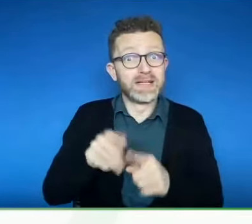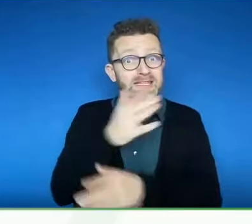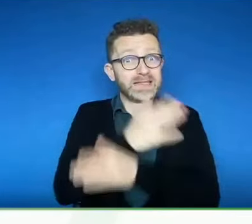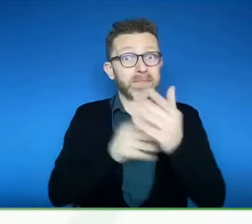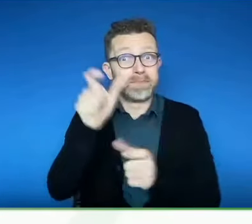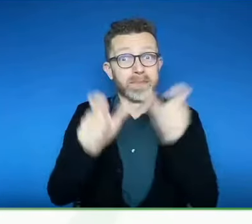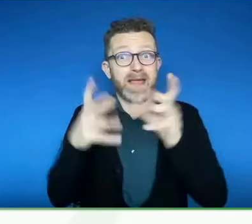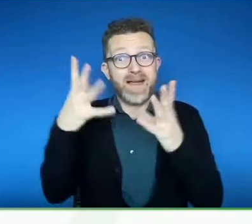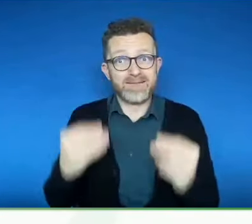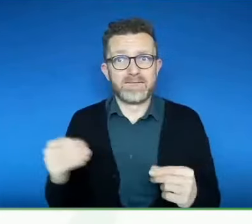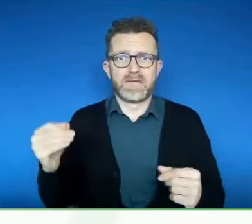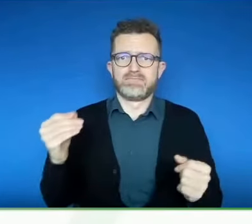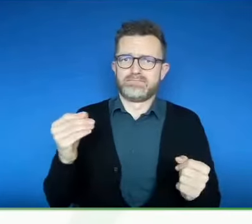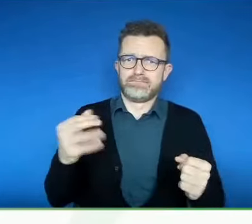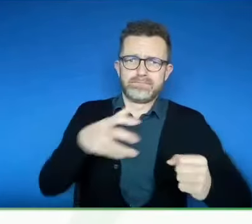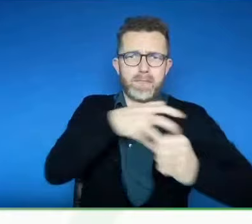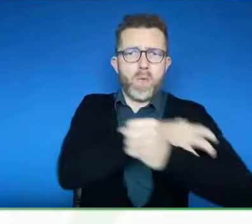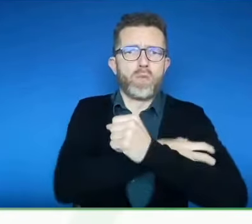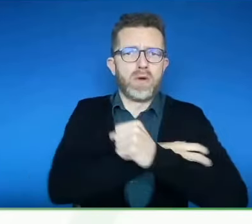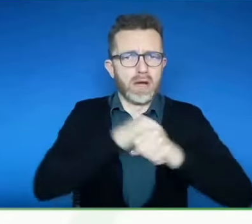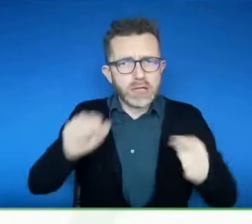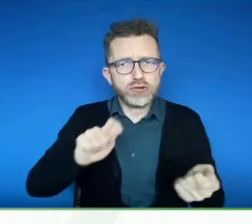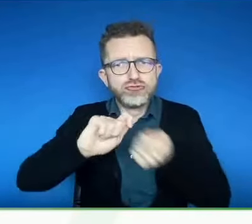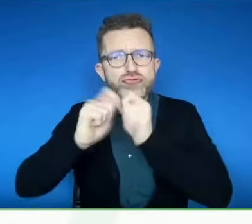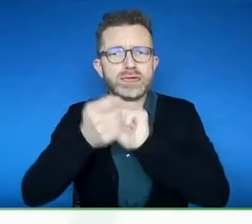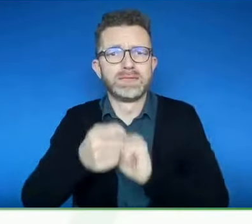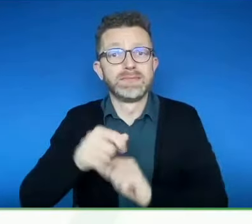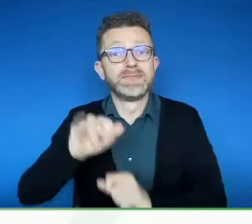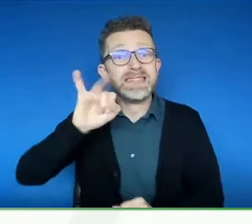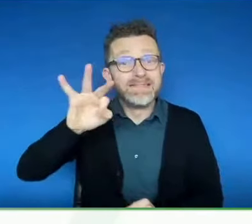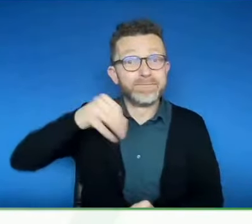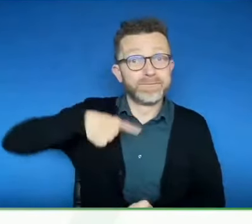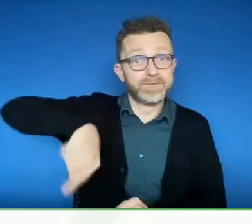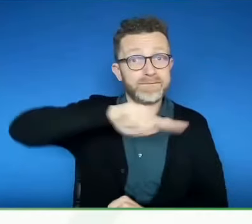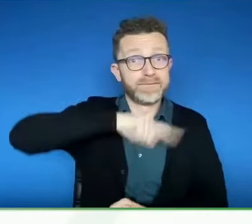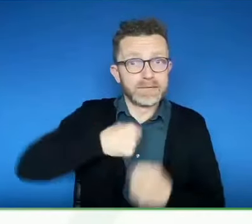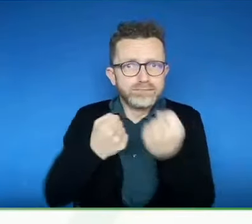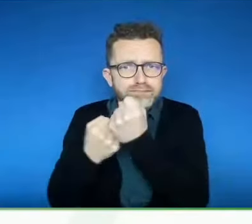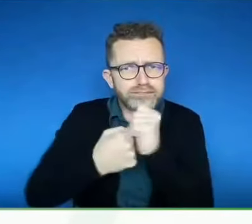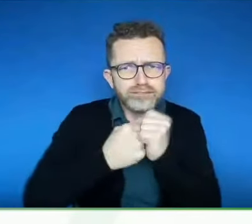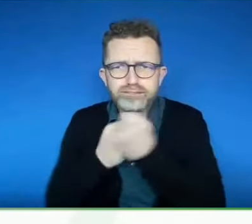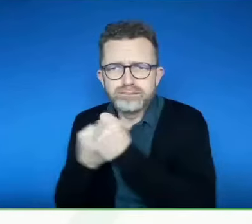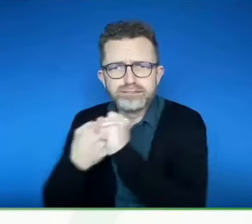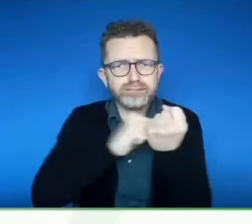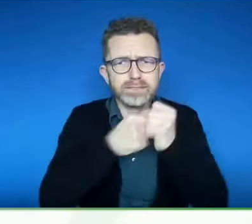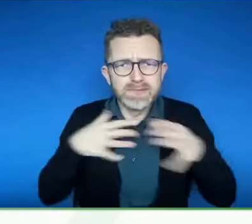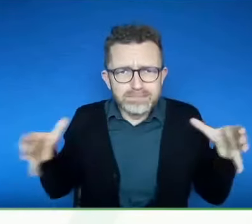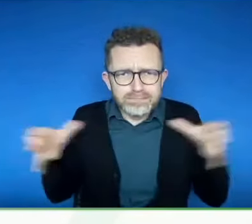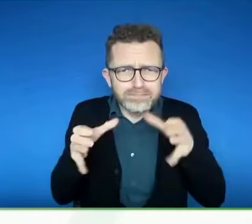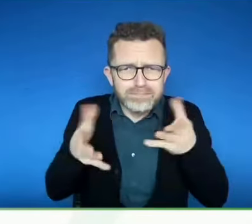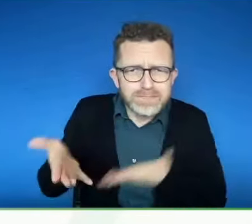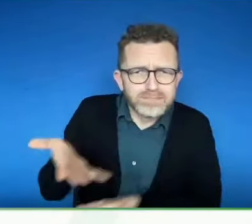So, we had this wealth as I think we have maybe a few minutes, maybe